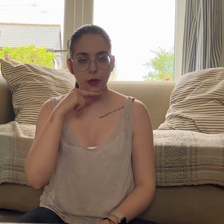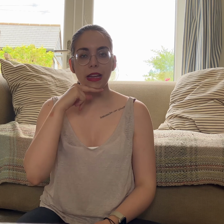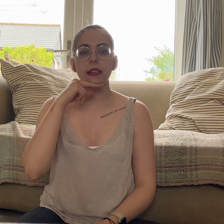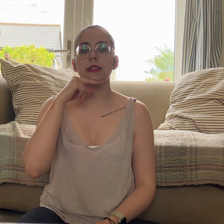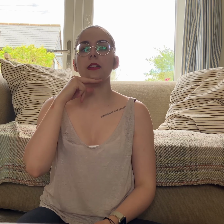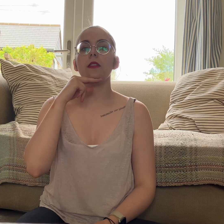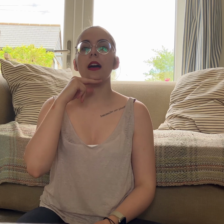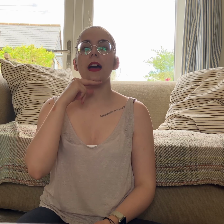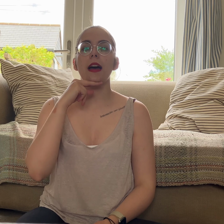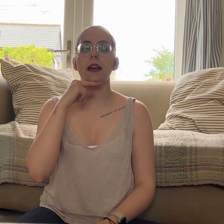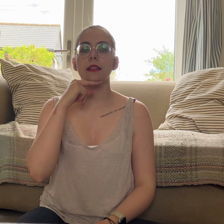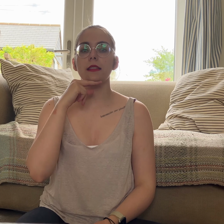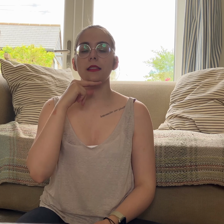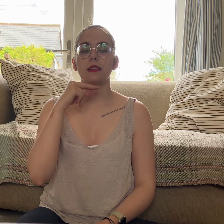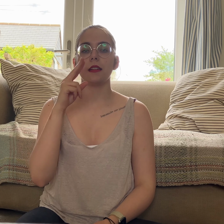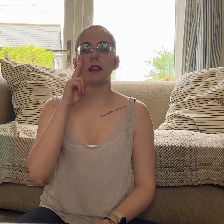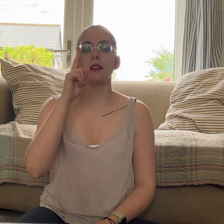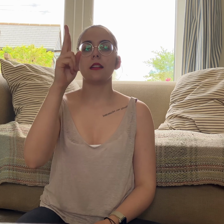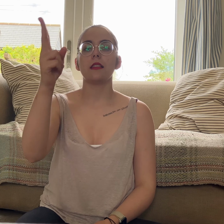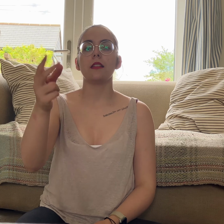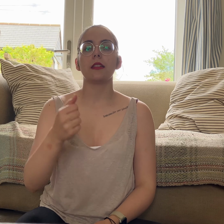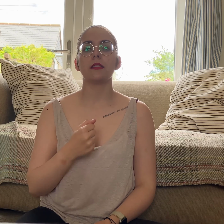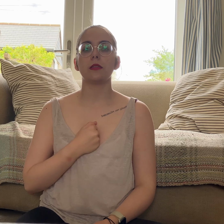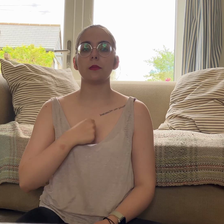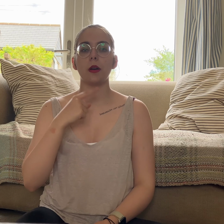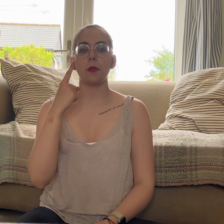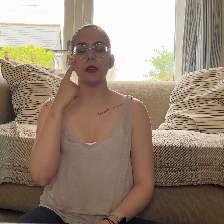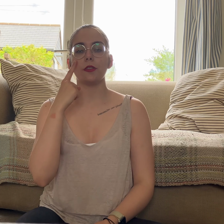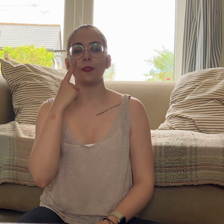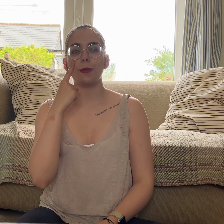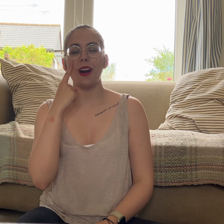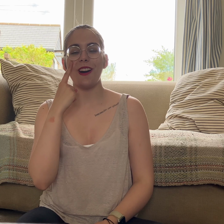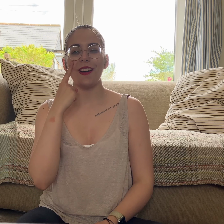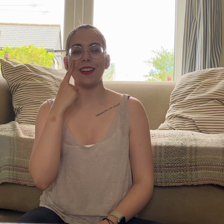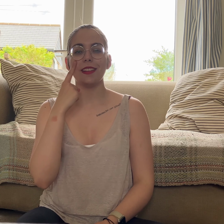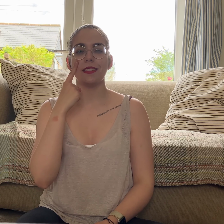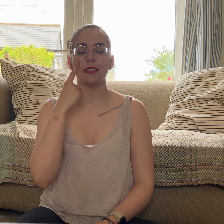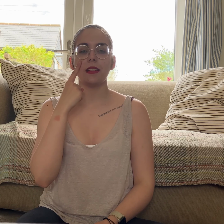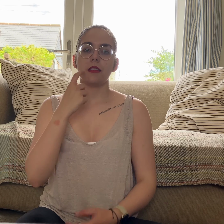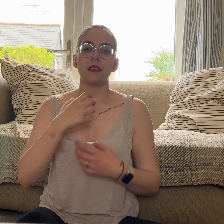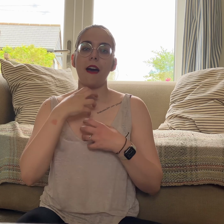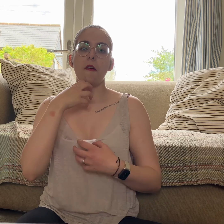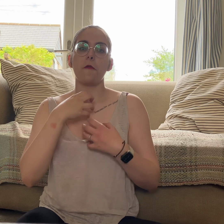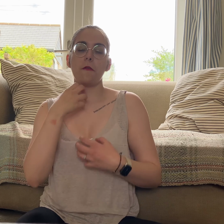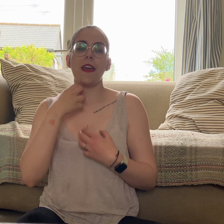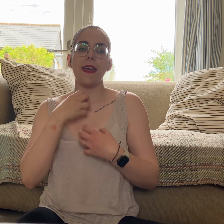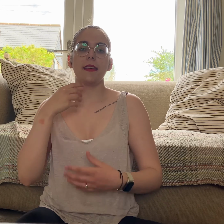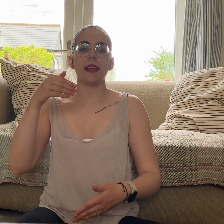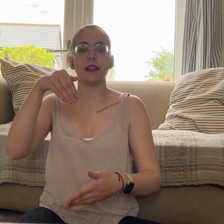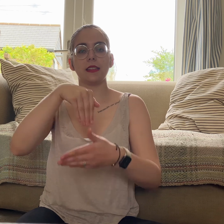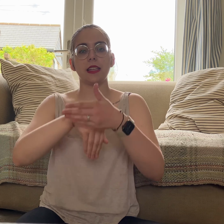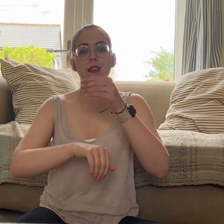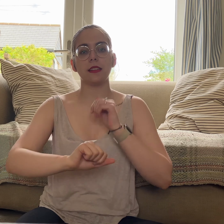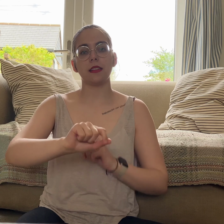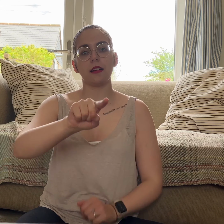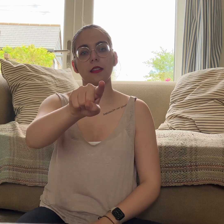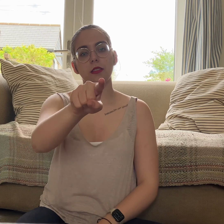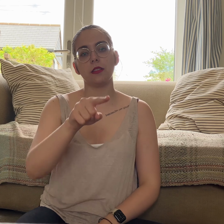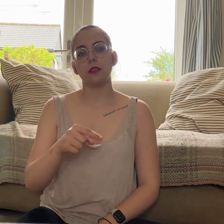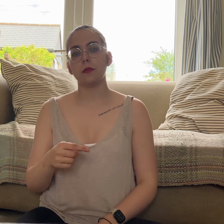Raise your head, look into my wishful eyes. That fear that's inside you